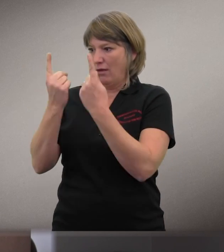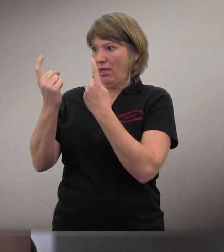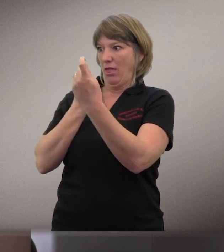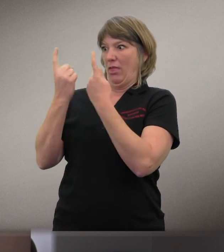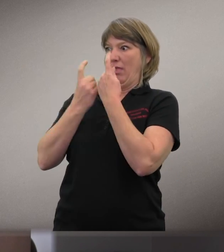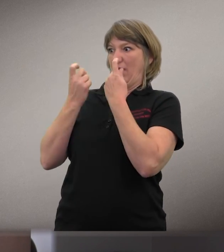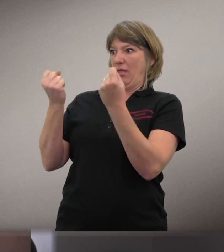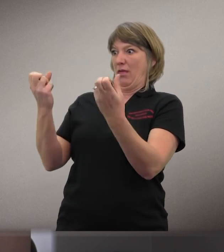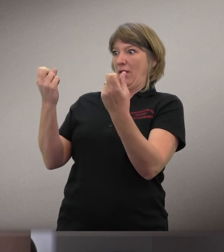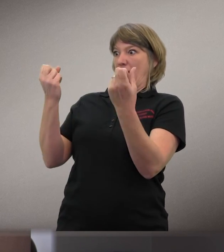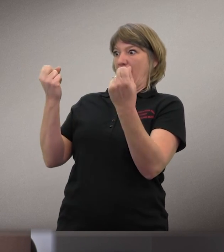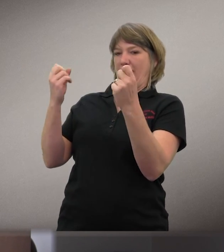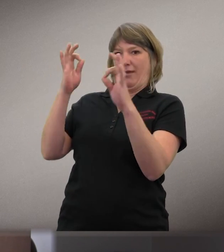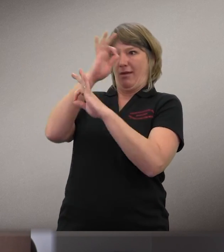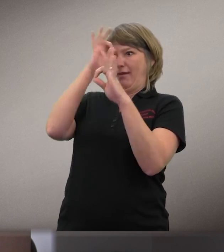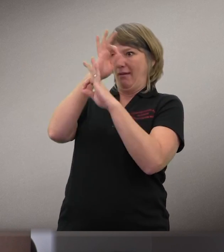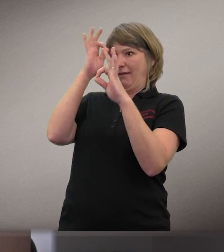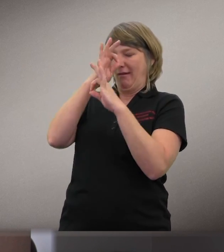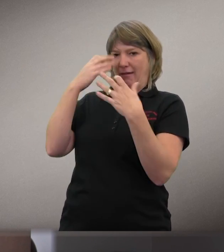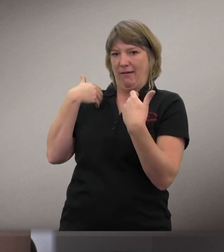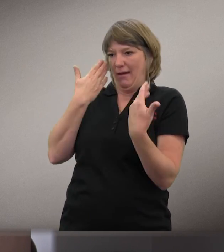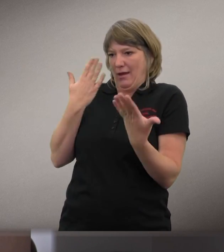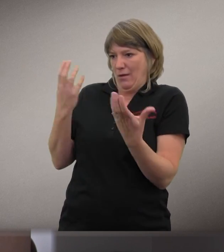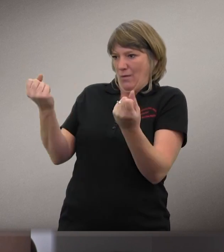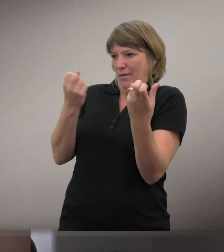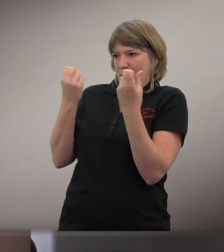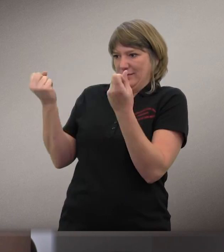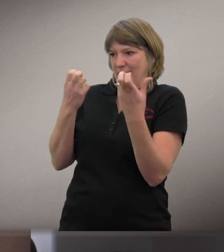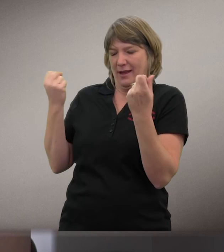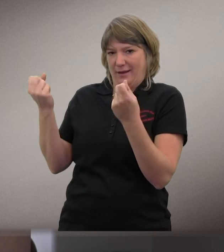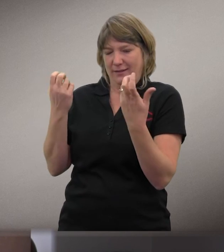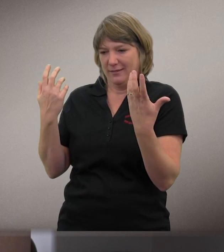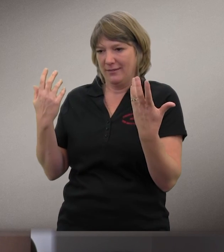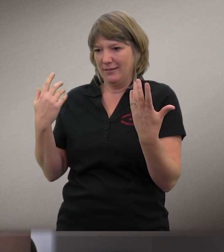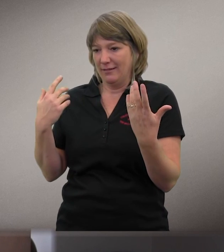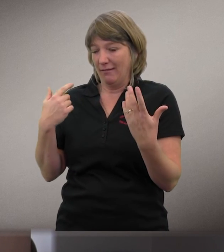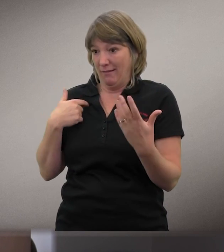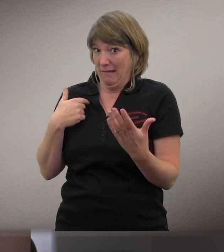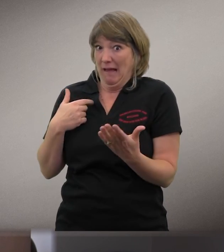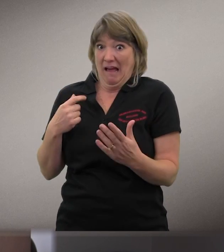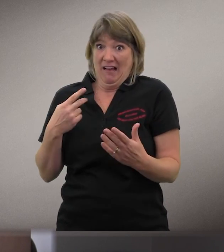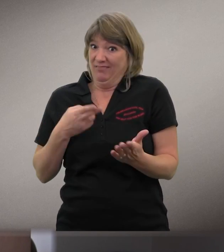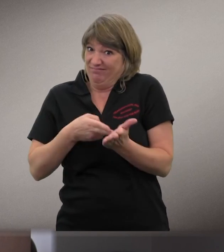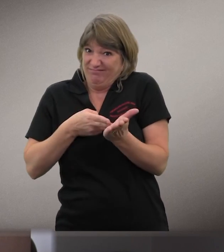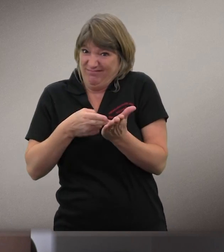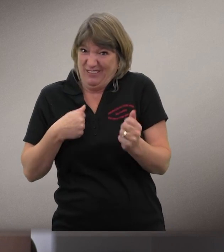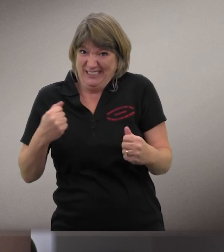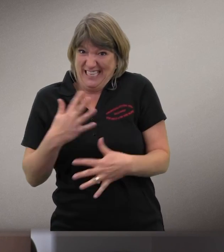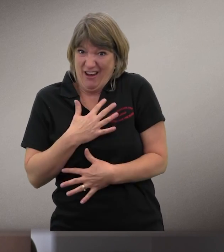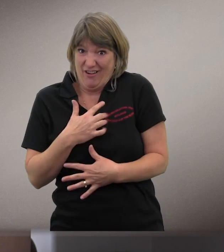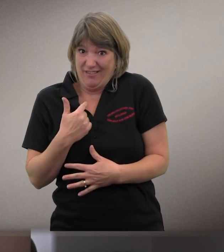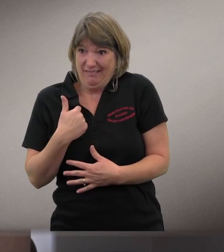they were asking me questions. I had no idea about it. I didn't know what they were saying. I was honestly scared.